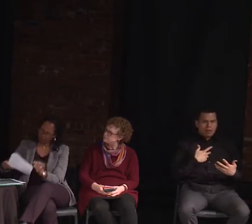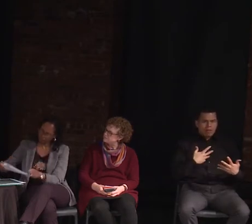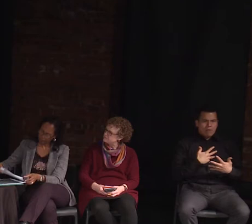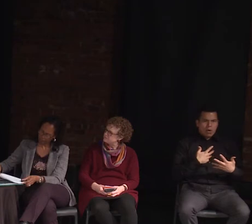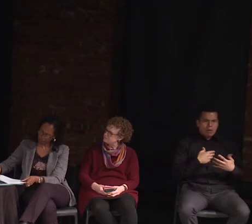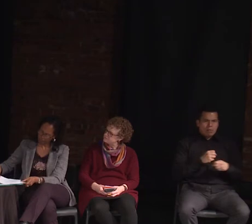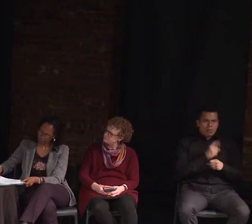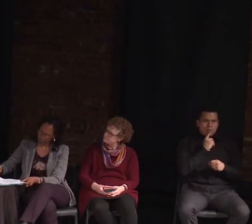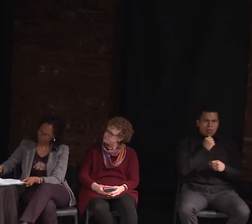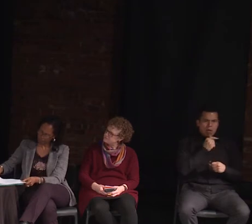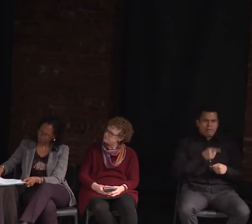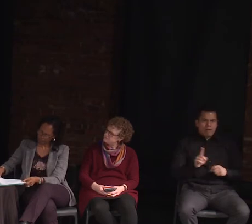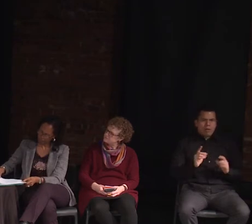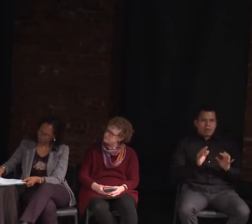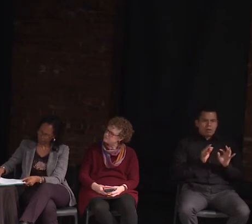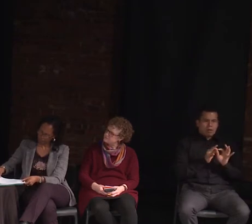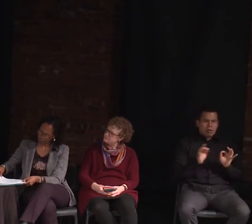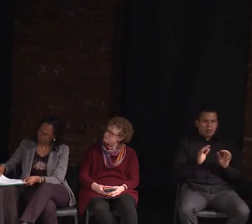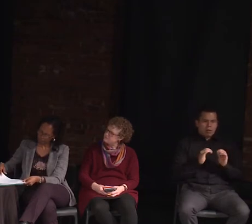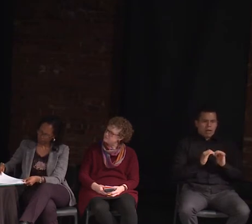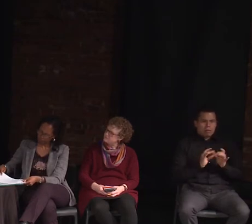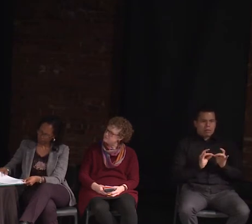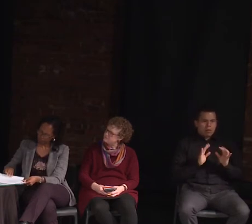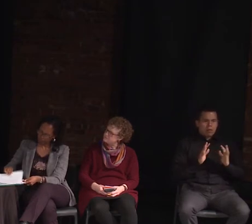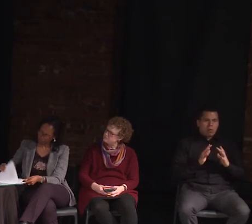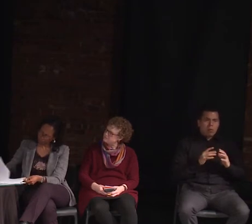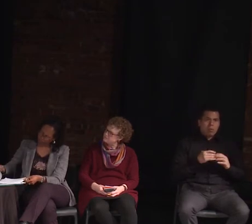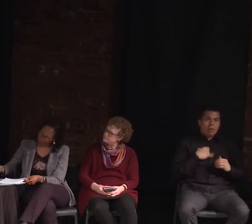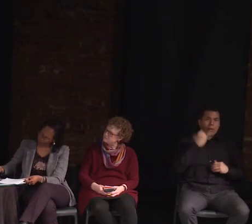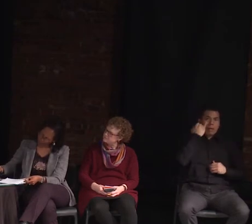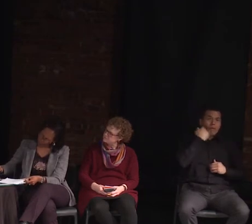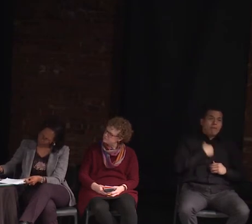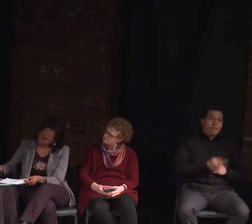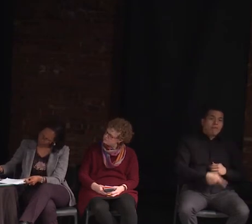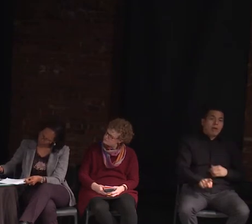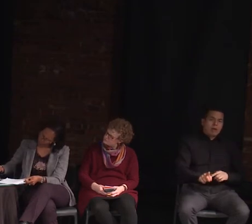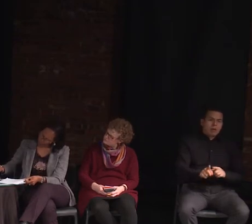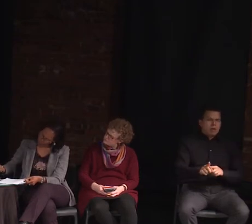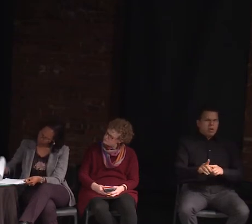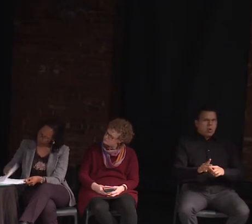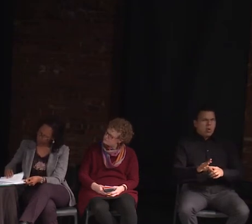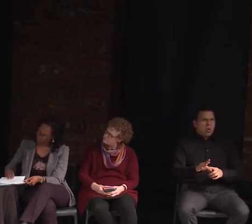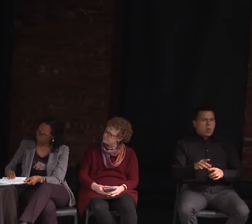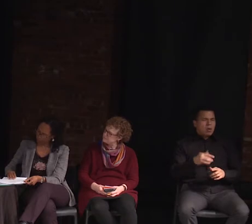We're afraid of, sometimes, retaliation on the part of organizations if there's a little